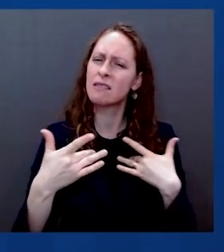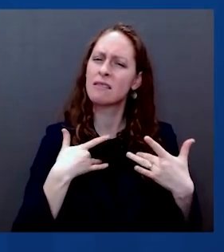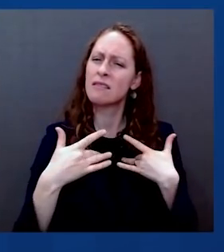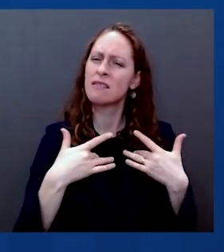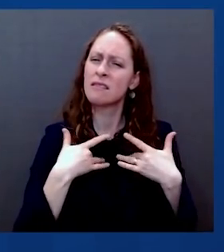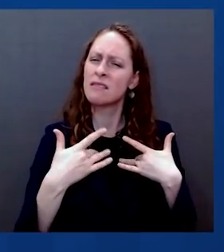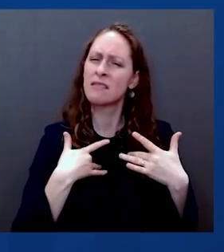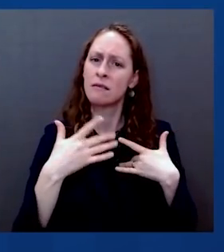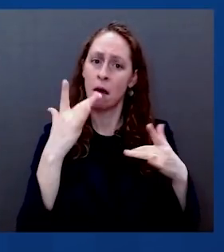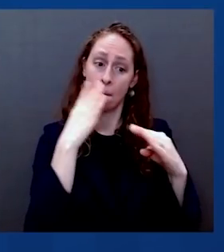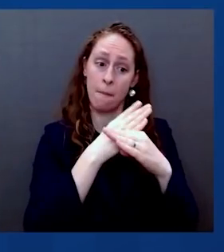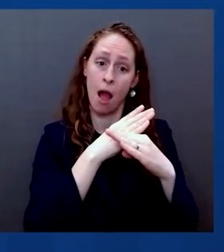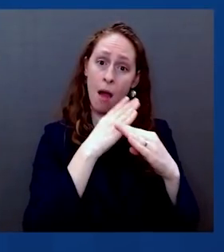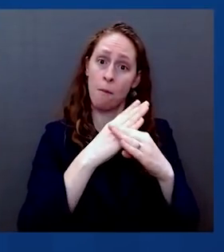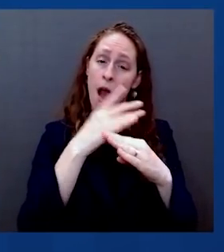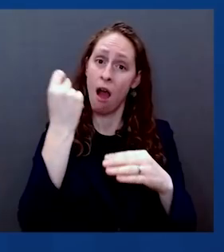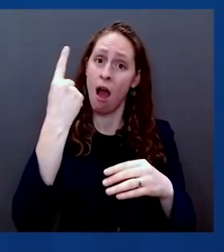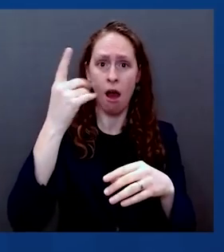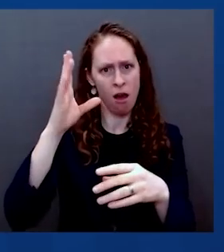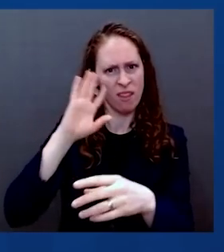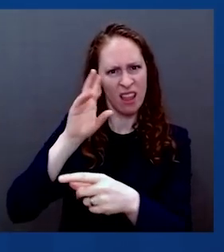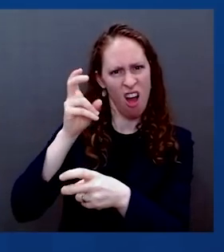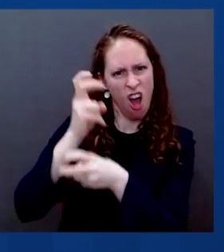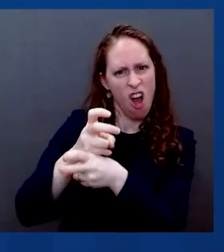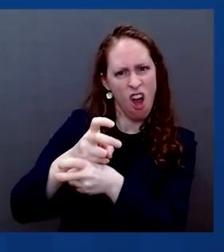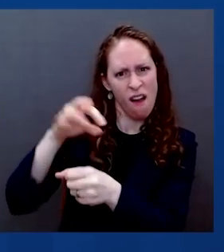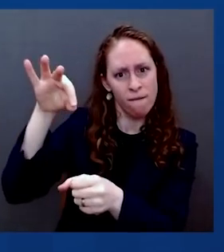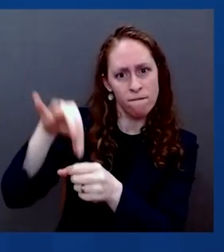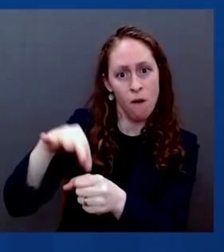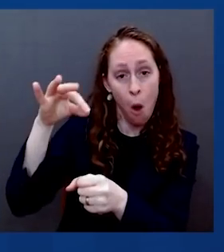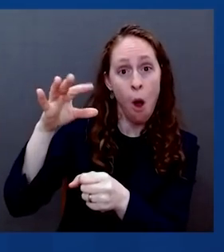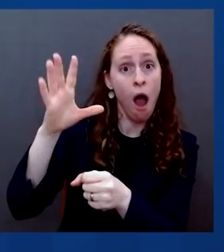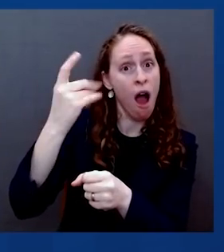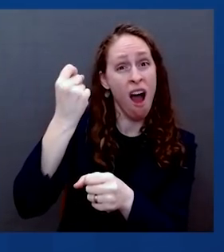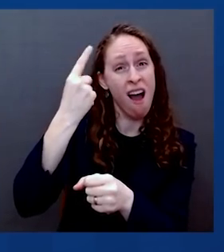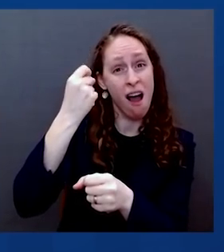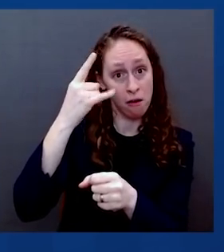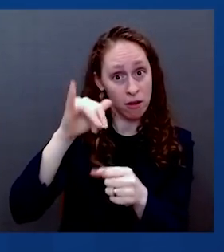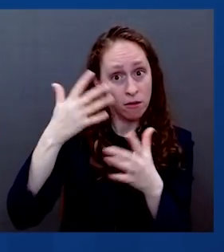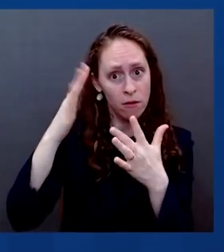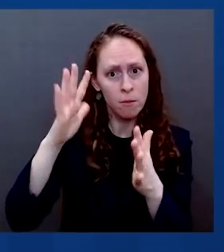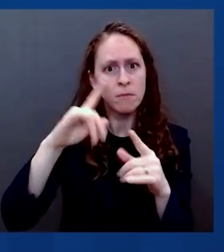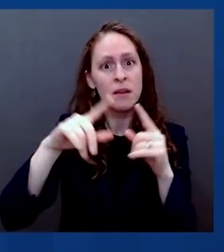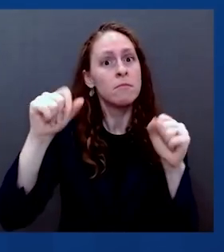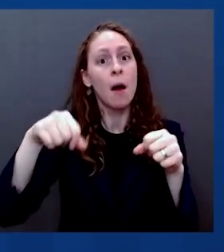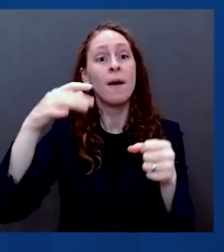and to discredit those that they don't. That is not how a democracy should work.